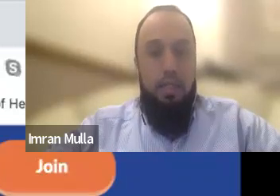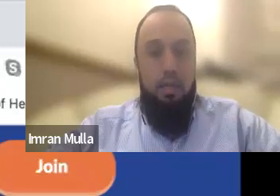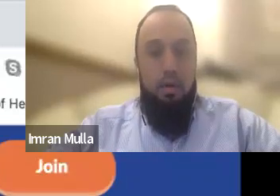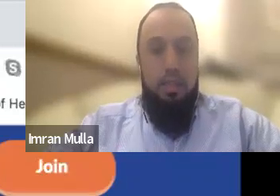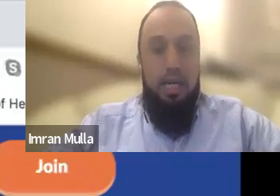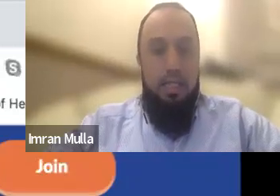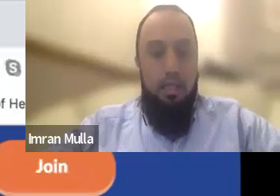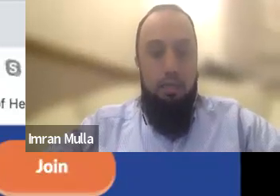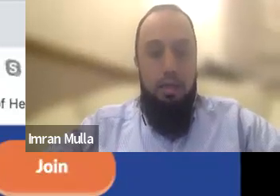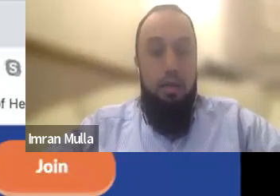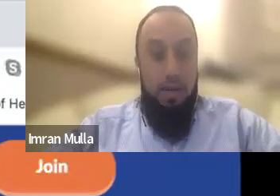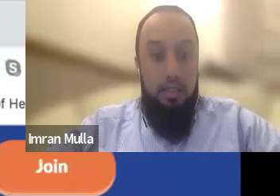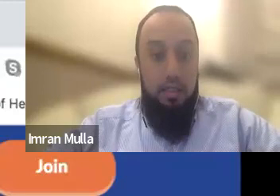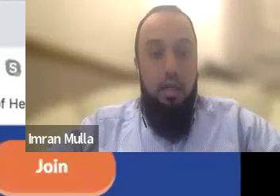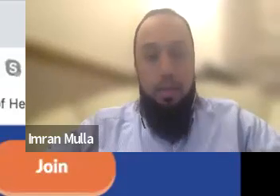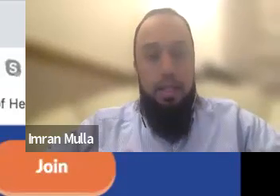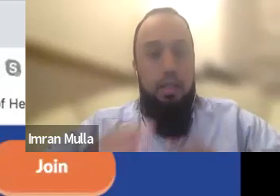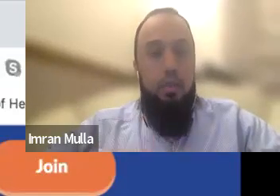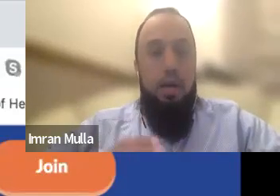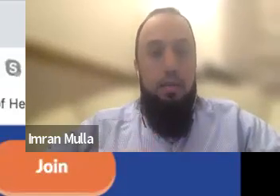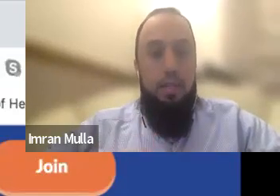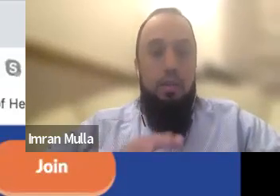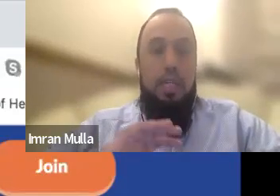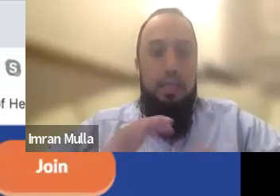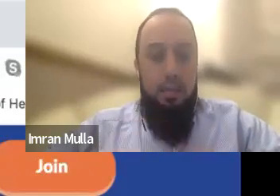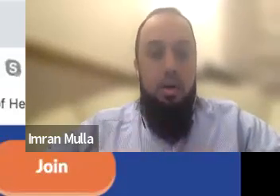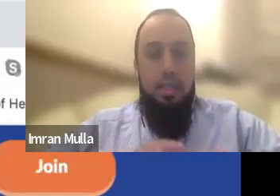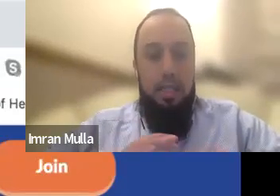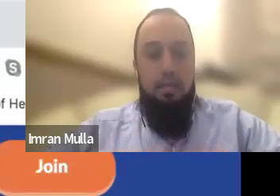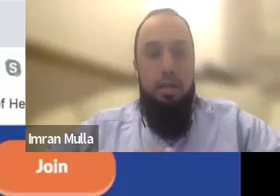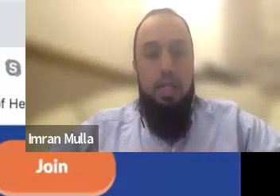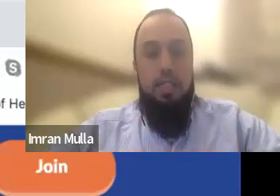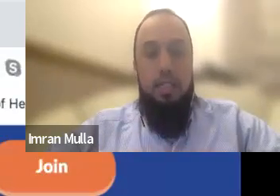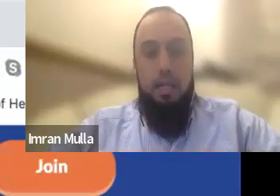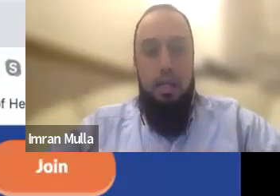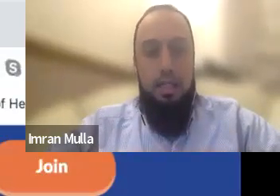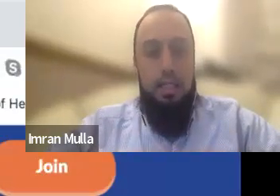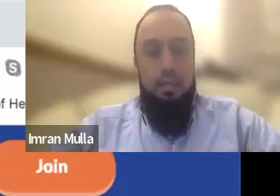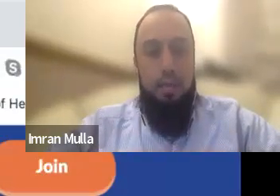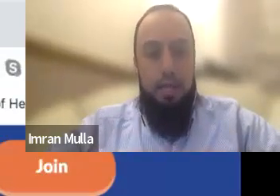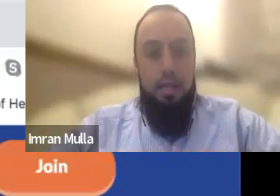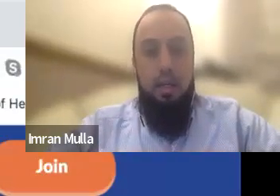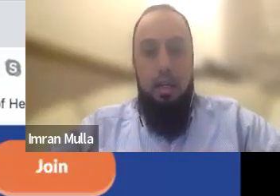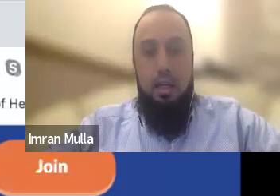come across as a little bit advanced, but then you do have the videos that summarize it in a very nice and accessible manner.